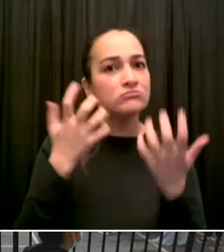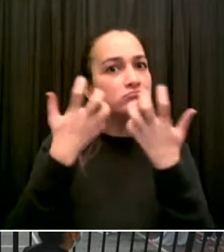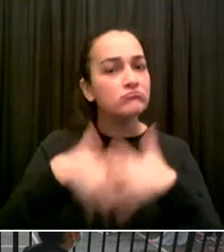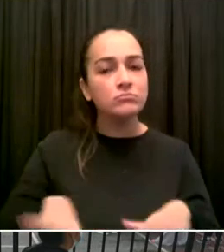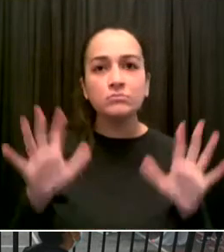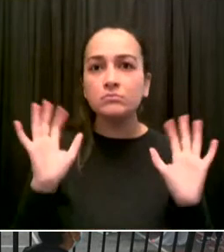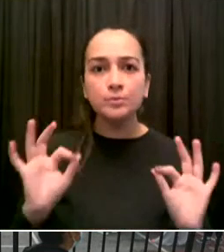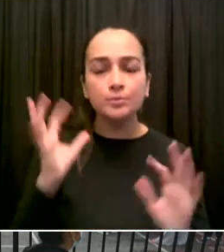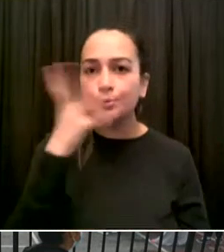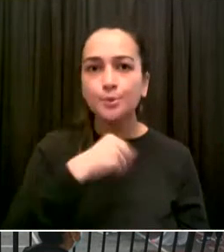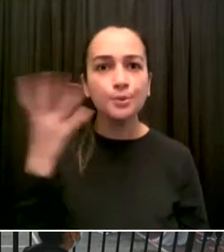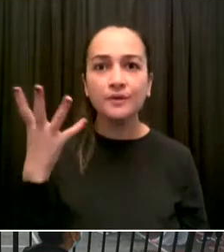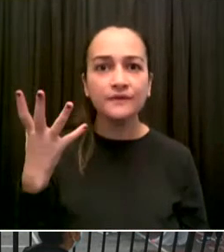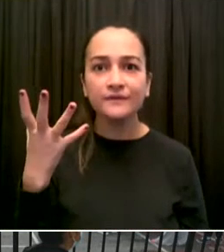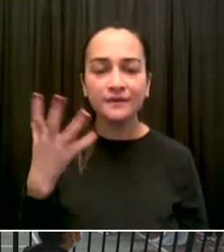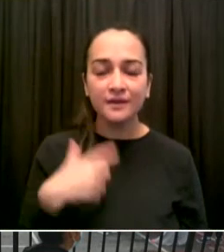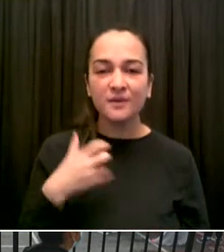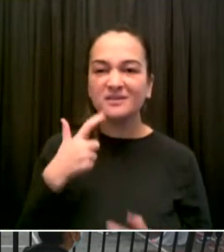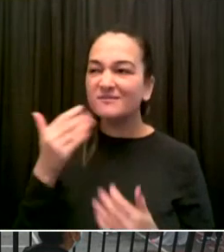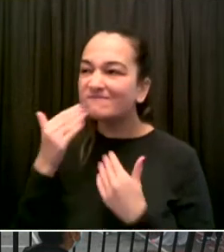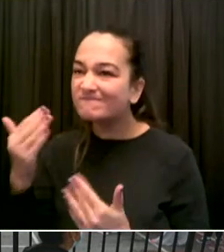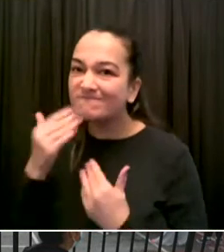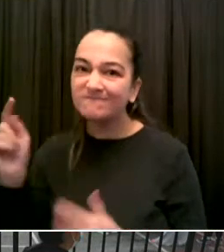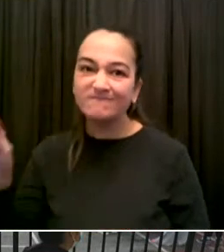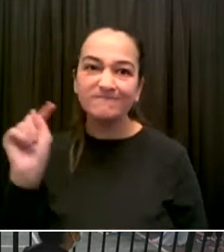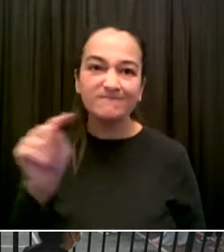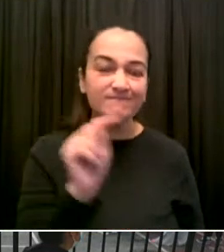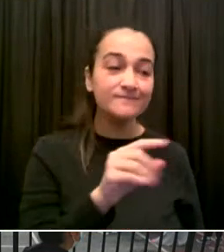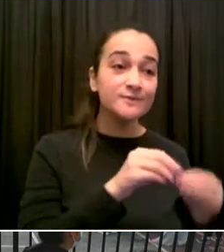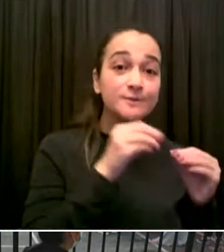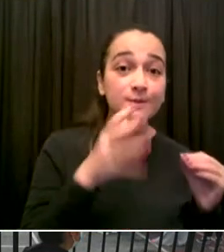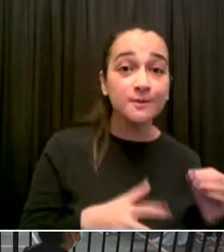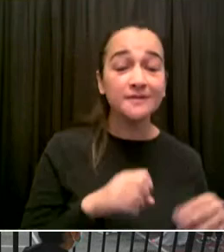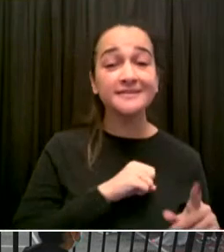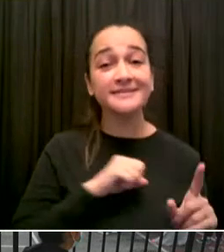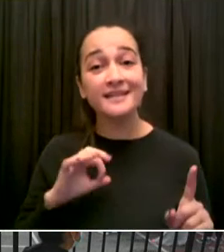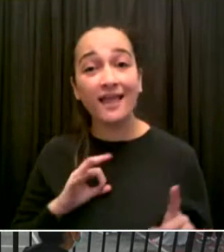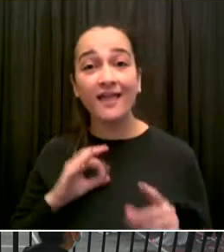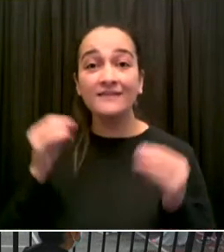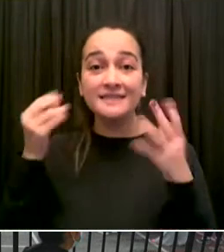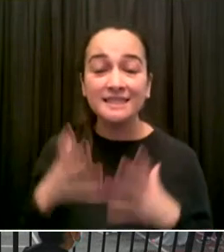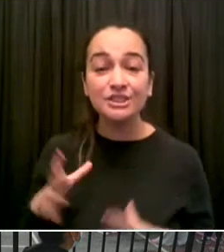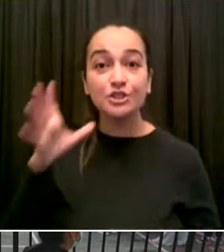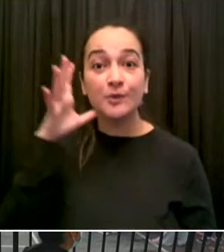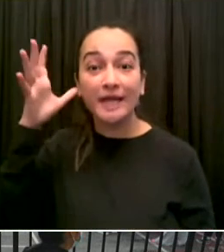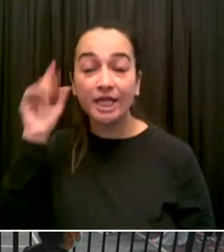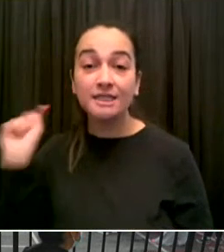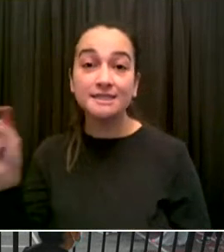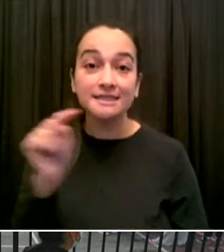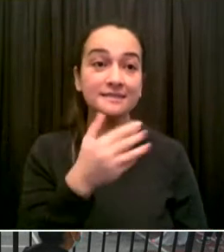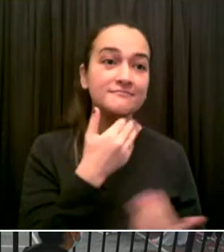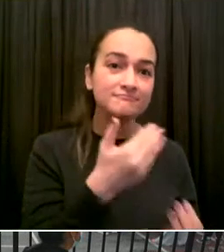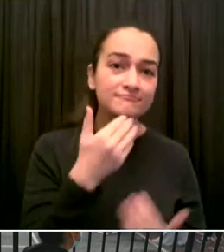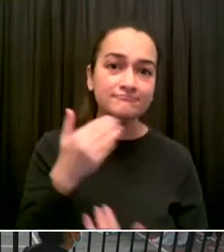ARE BACK, THAT THE OPENING DAY OF SCHOOL ENWT AUBETIFULLY. I THINK ALL THE EDATUCOR, STHE